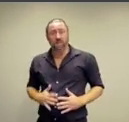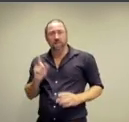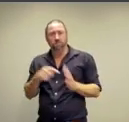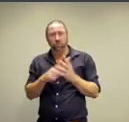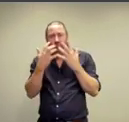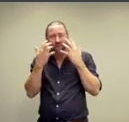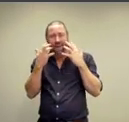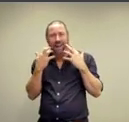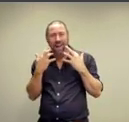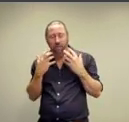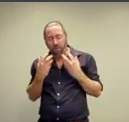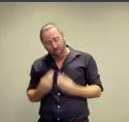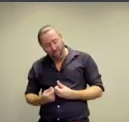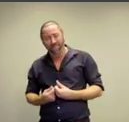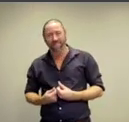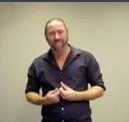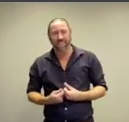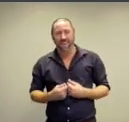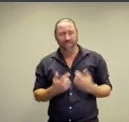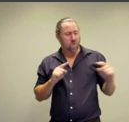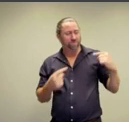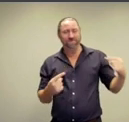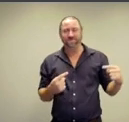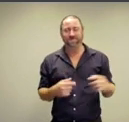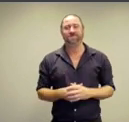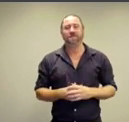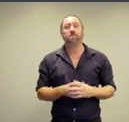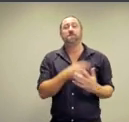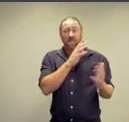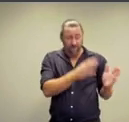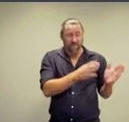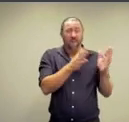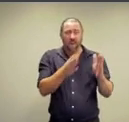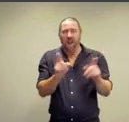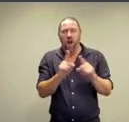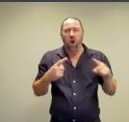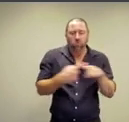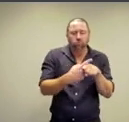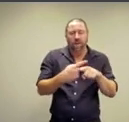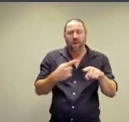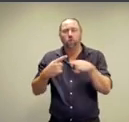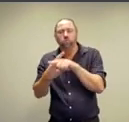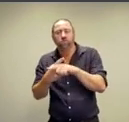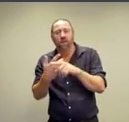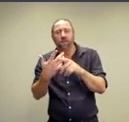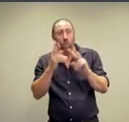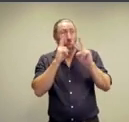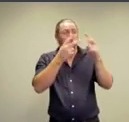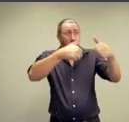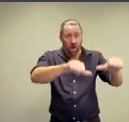and that play that we see in the jacket. Adding to these kind of you know, symbolic contrast